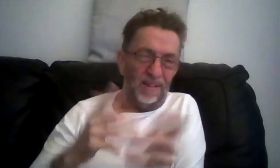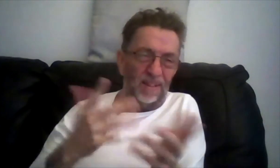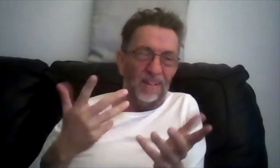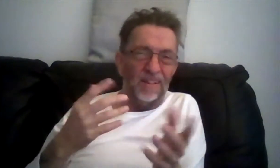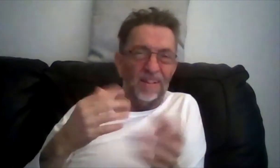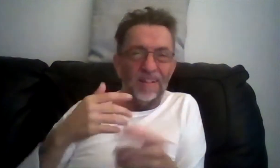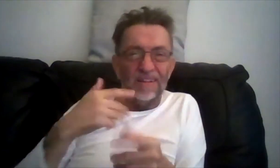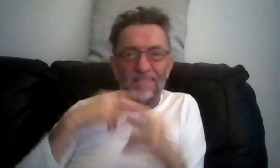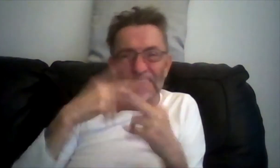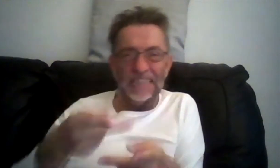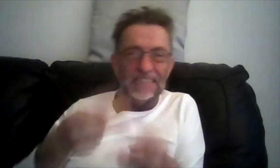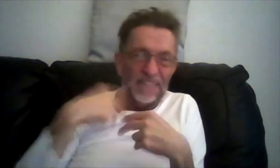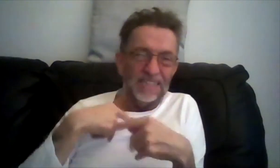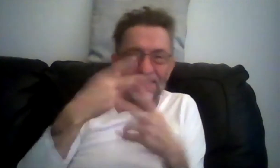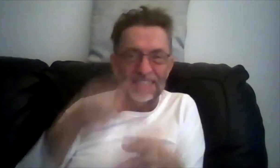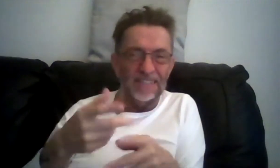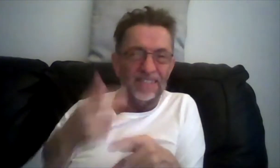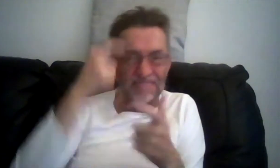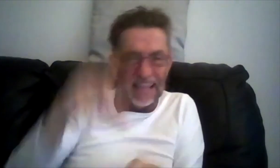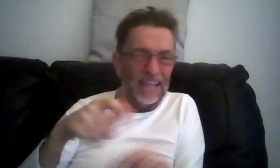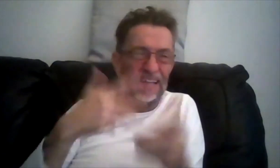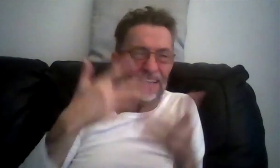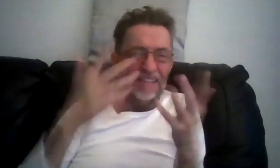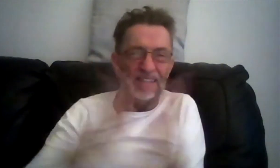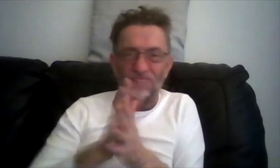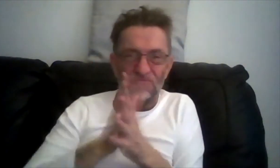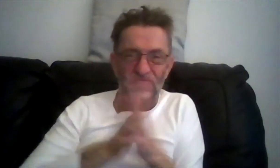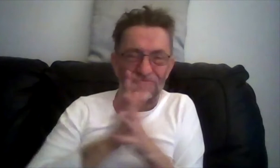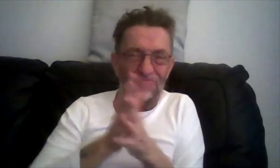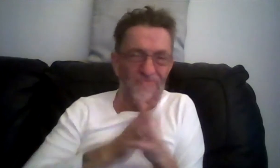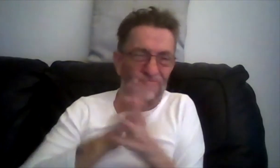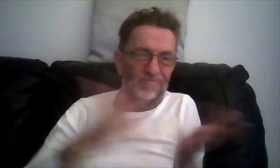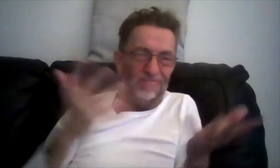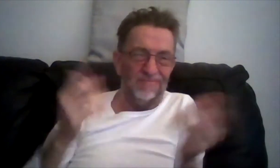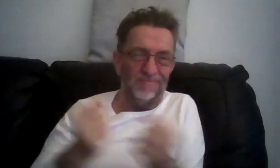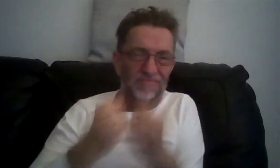We would often visit each other, stay over and catch up by signing.